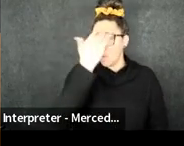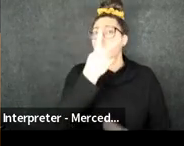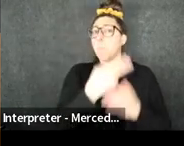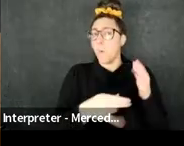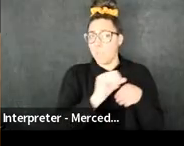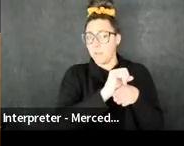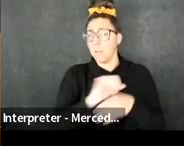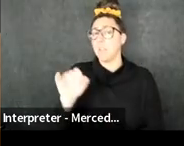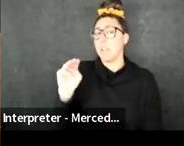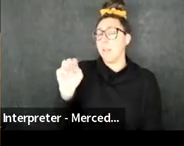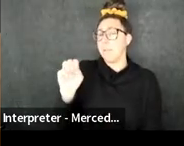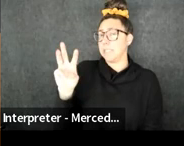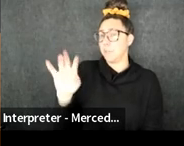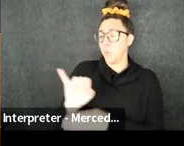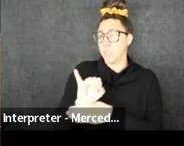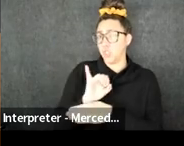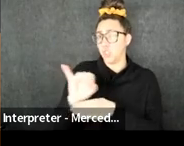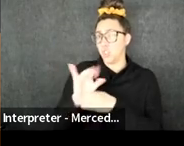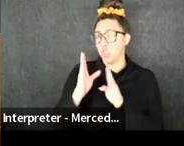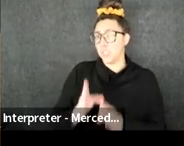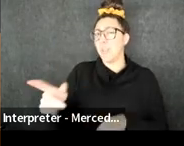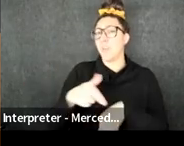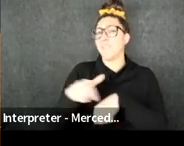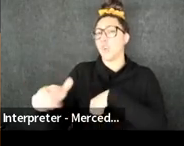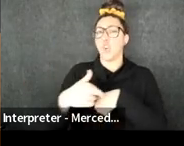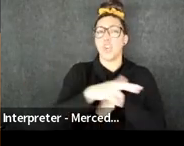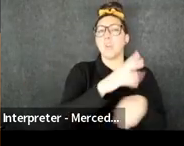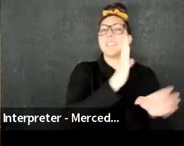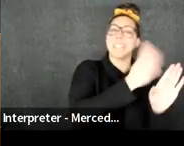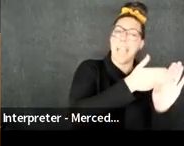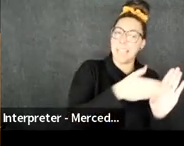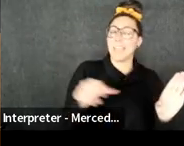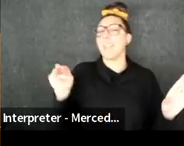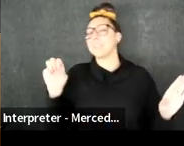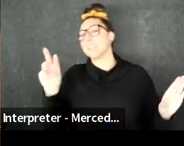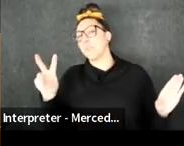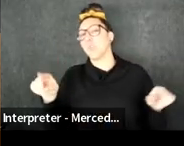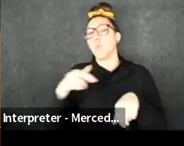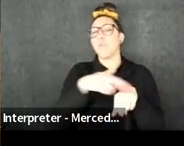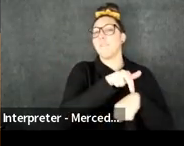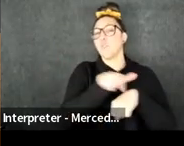refer clients back and forth so if we at the MSW interns get a referral